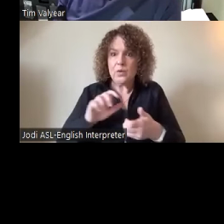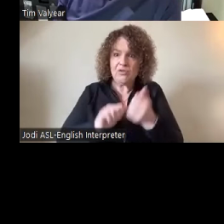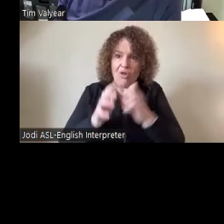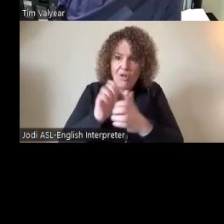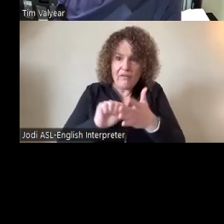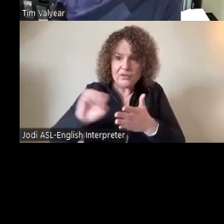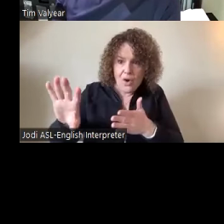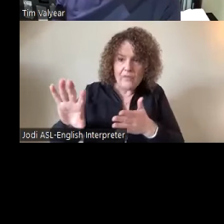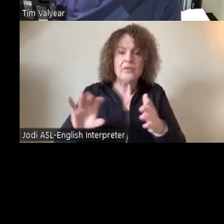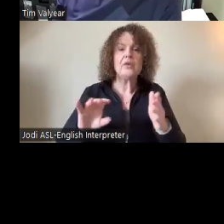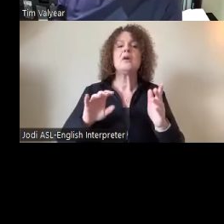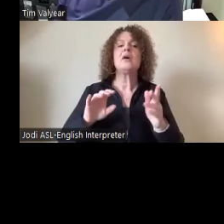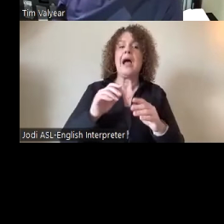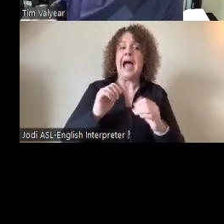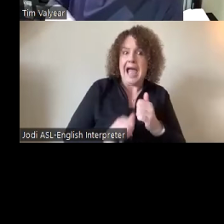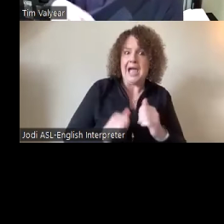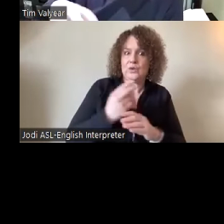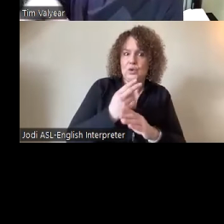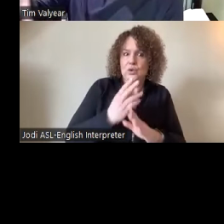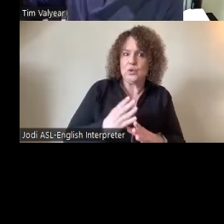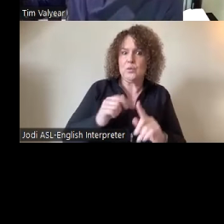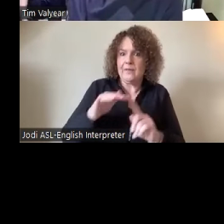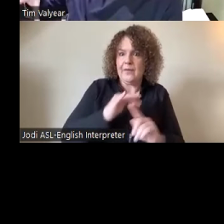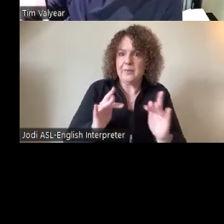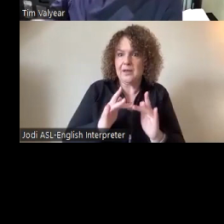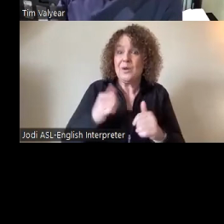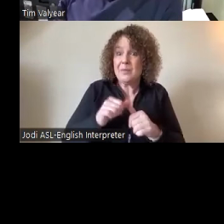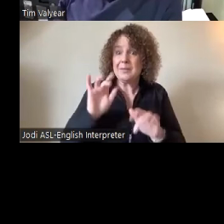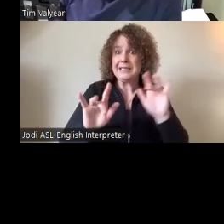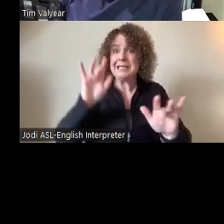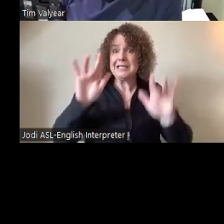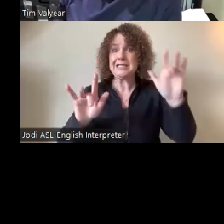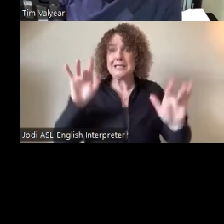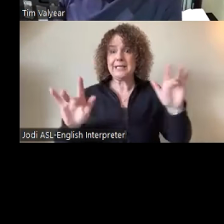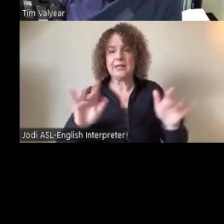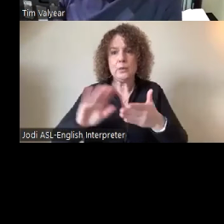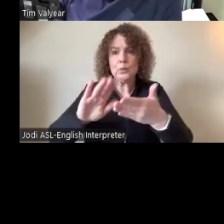fluids, before putting on your gloves, after bodily fluid exposure, after removing gloves, and after